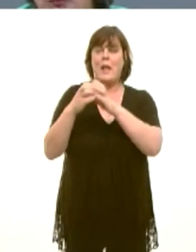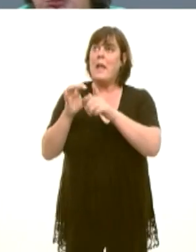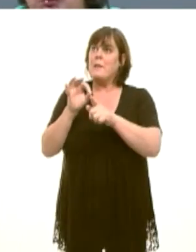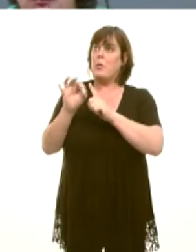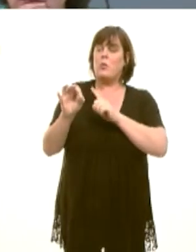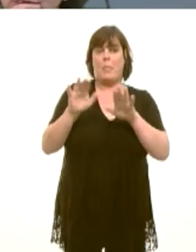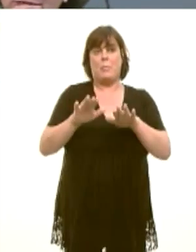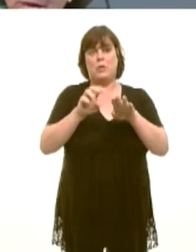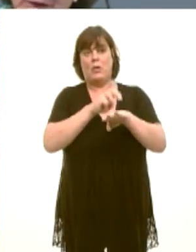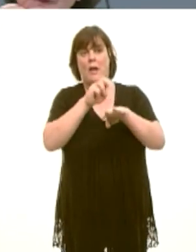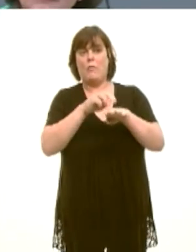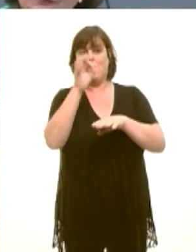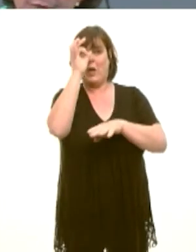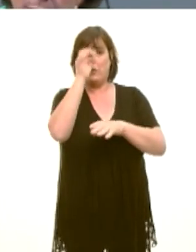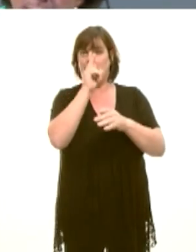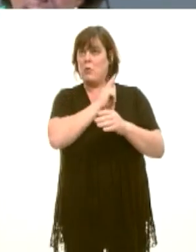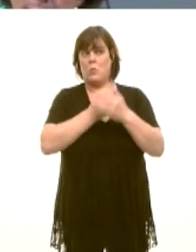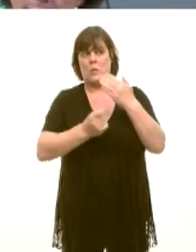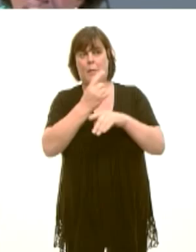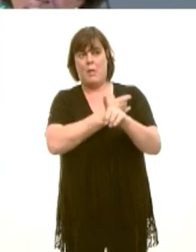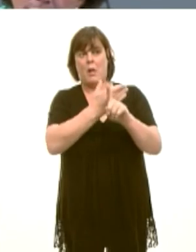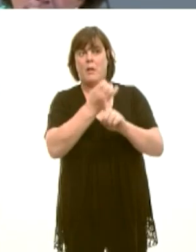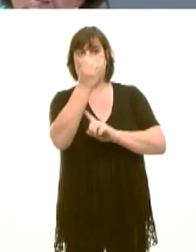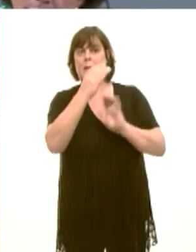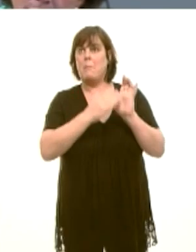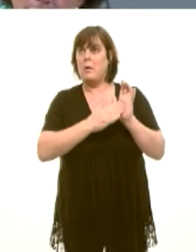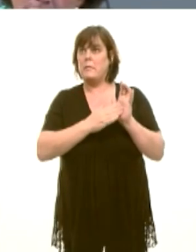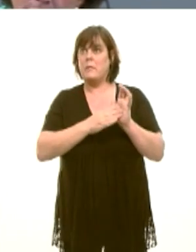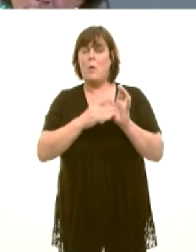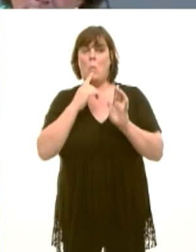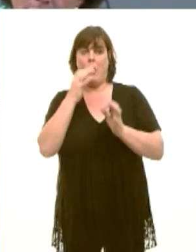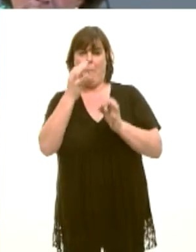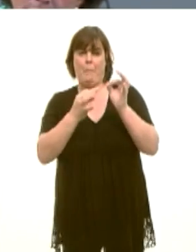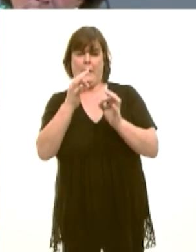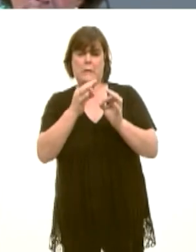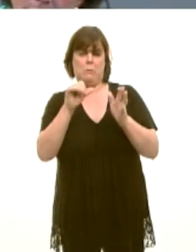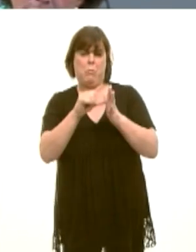whatís gone on in the last six to eight months where the political logjam in Stormont has